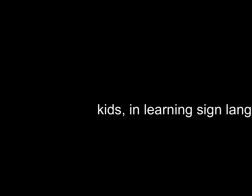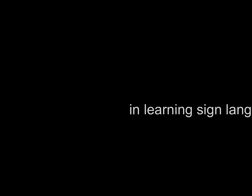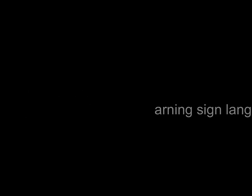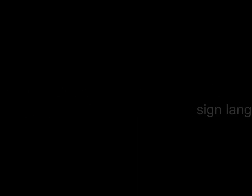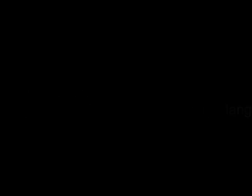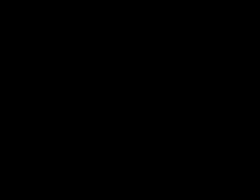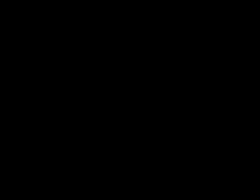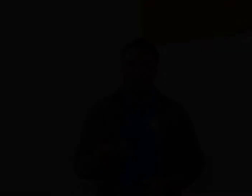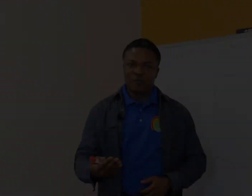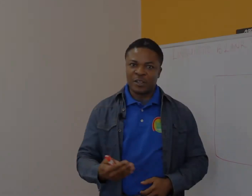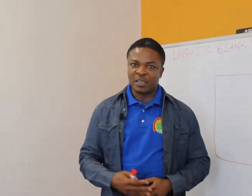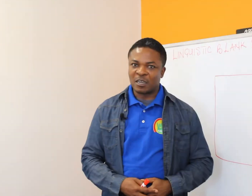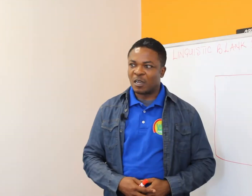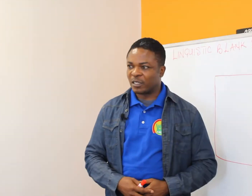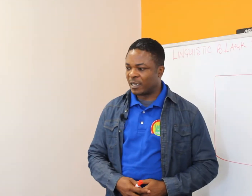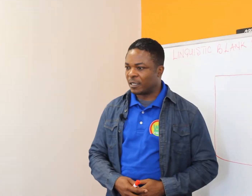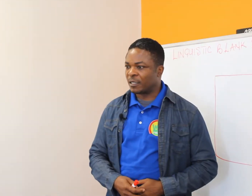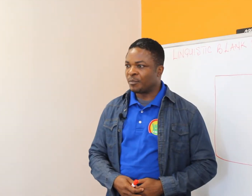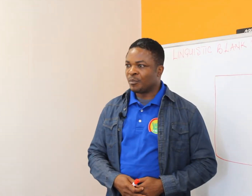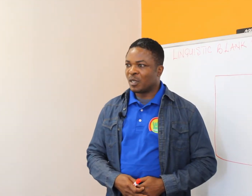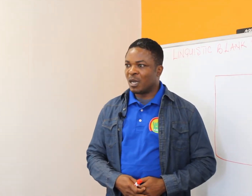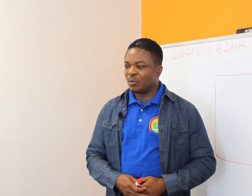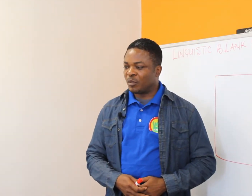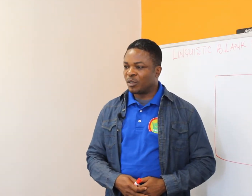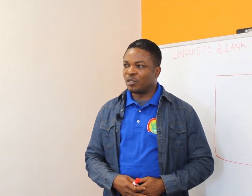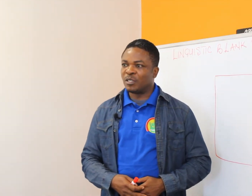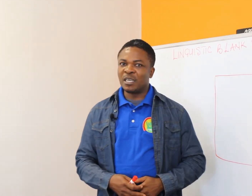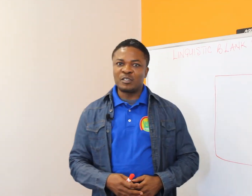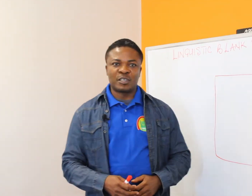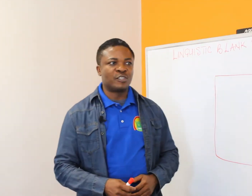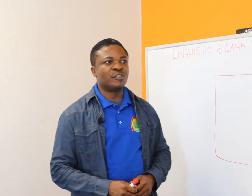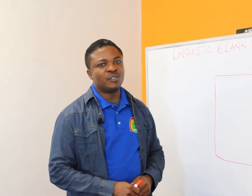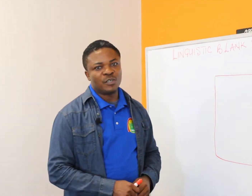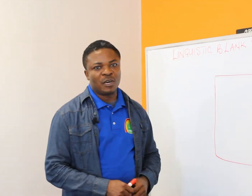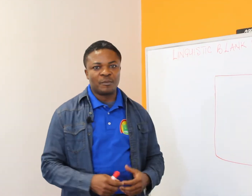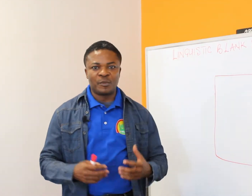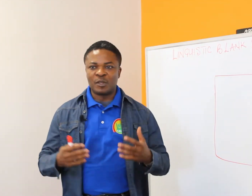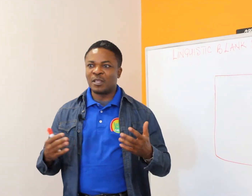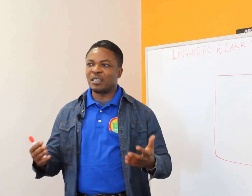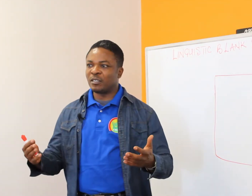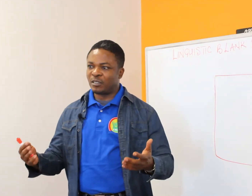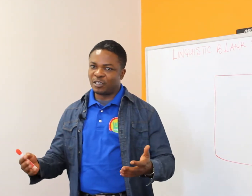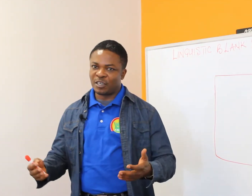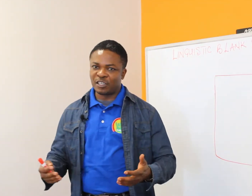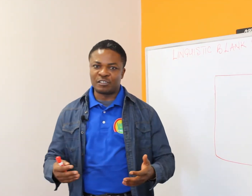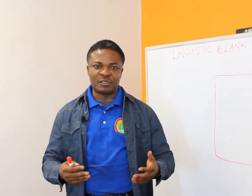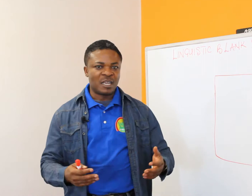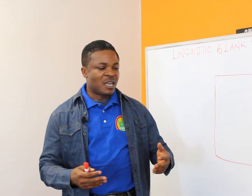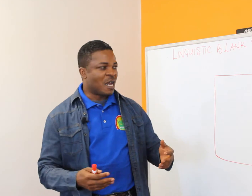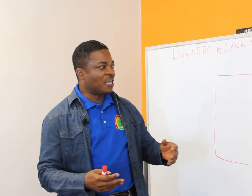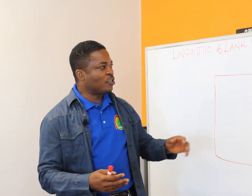sign language? So, my work has been focusing on these major